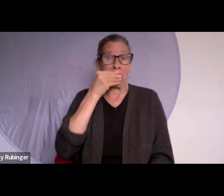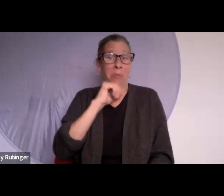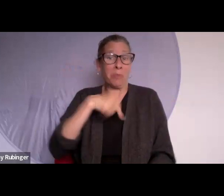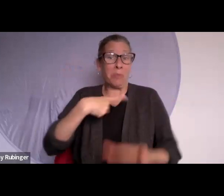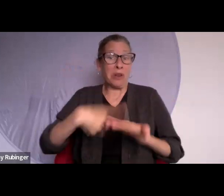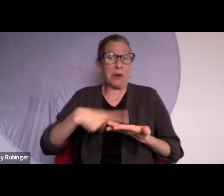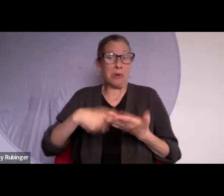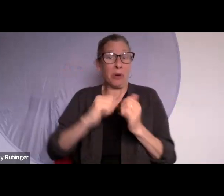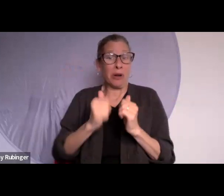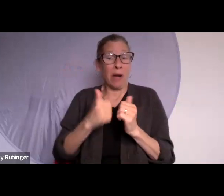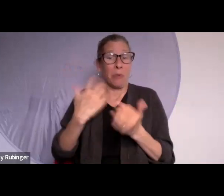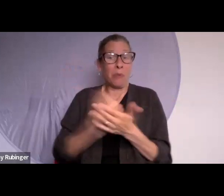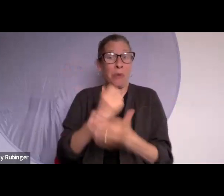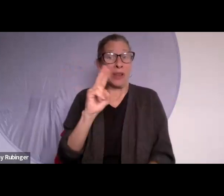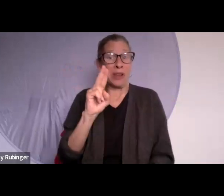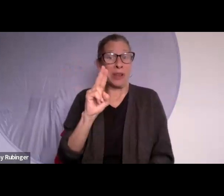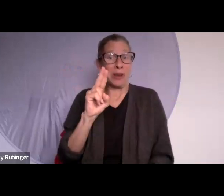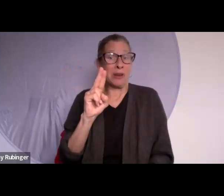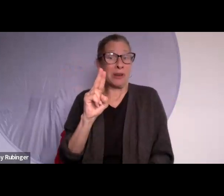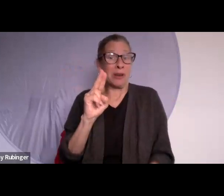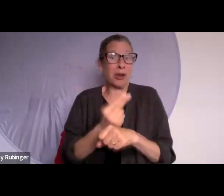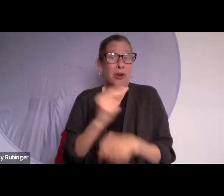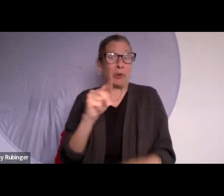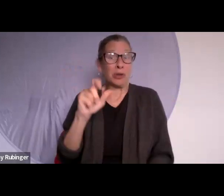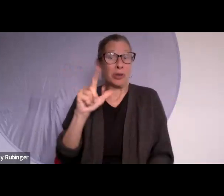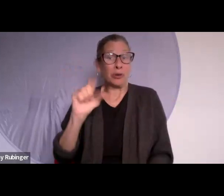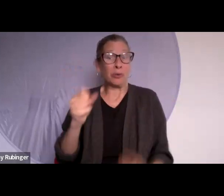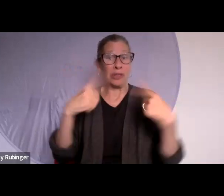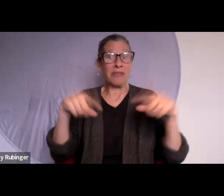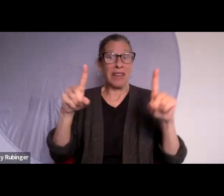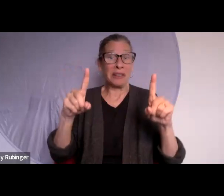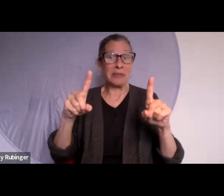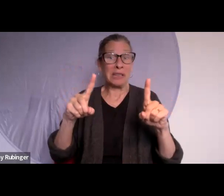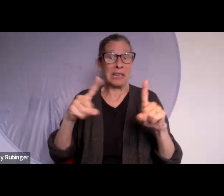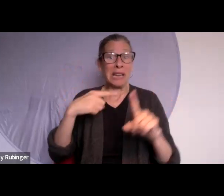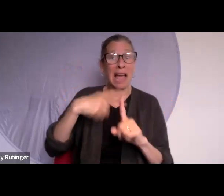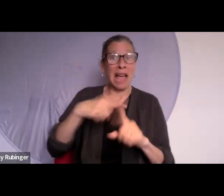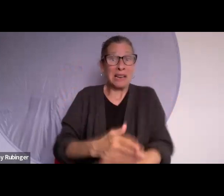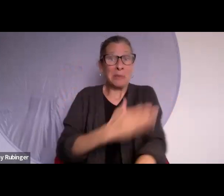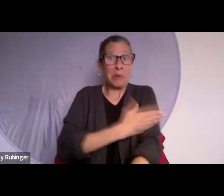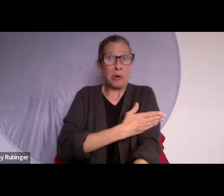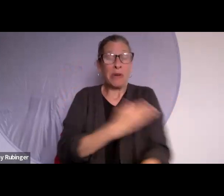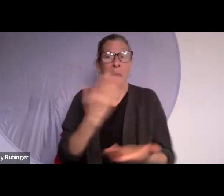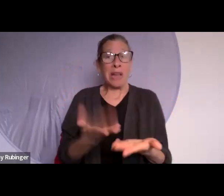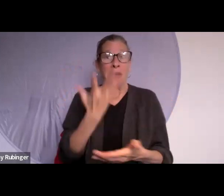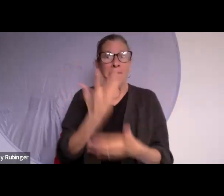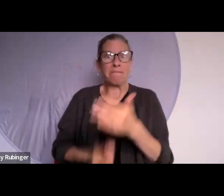these tools effectively and make them better, then we could wind up losing them and we don't want to do that we spent a lot of